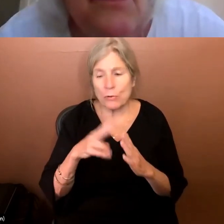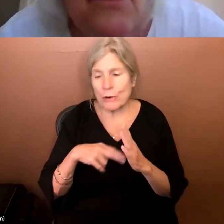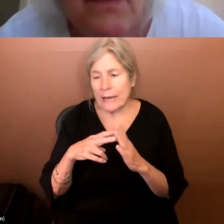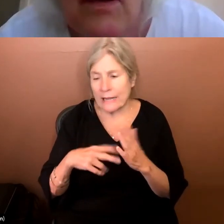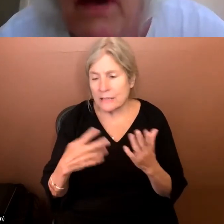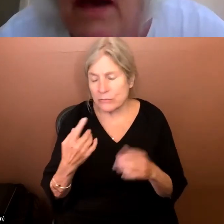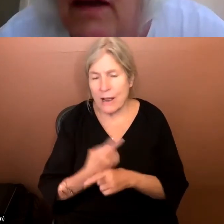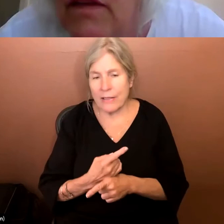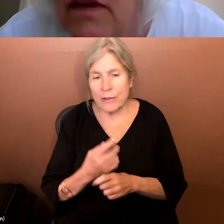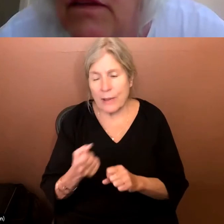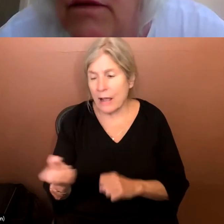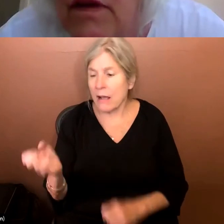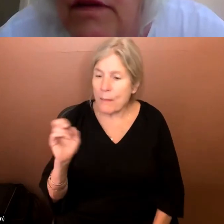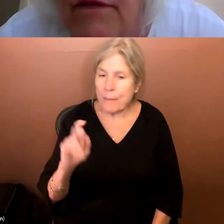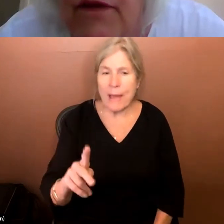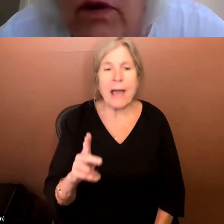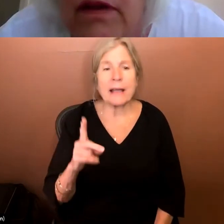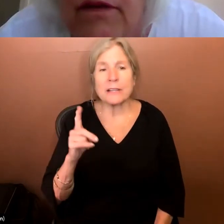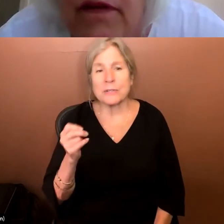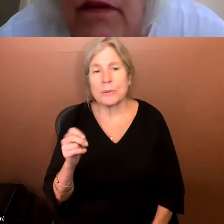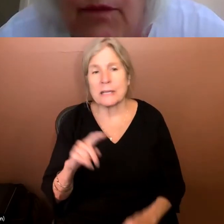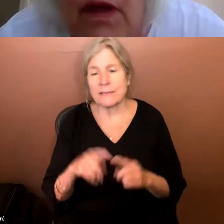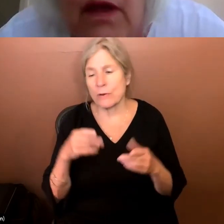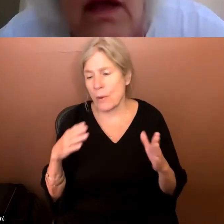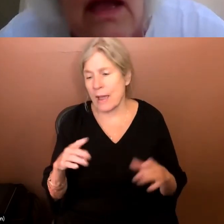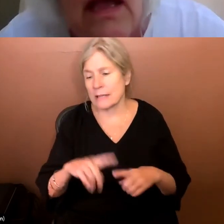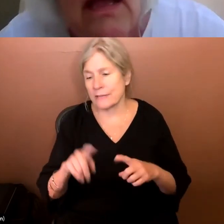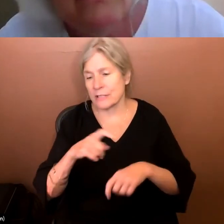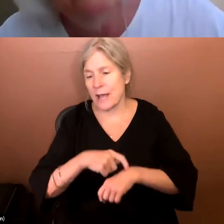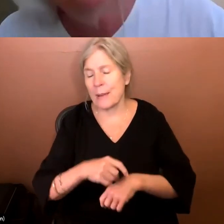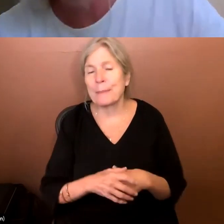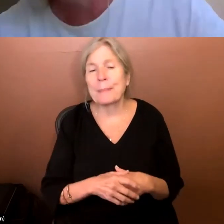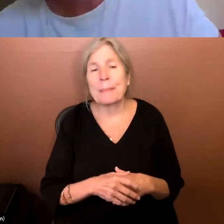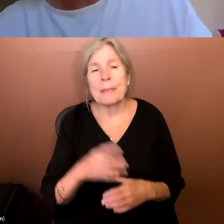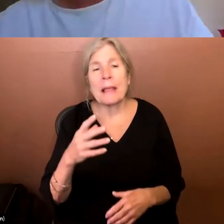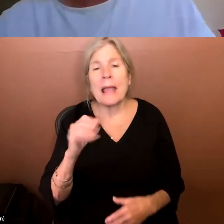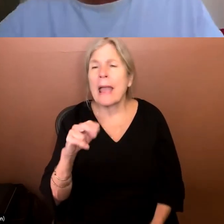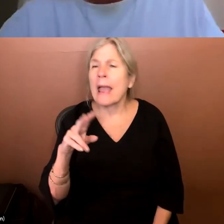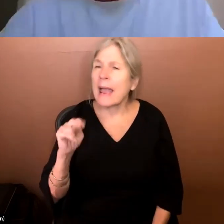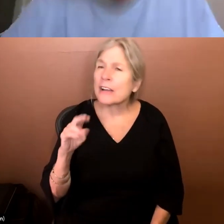you can come back and do it a different way, a different type. Ann, could you address this